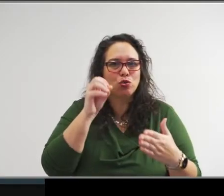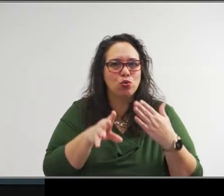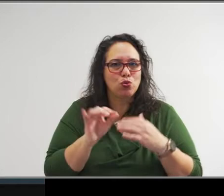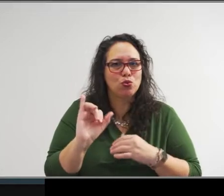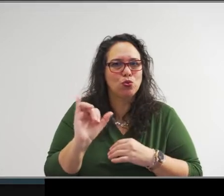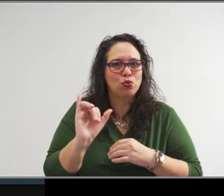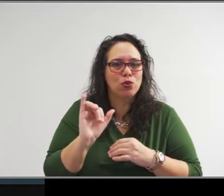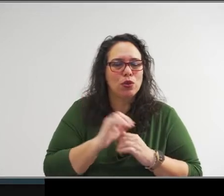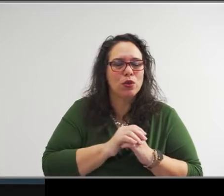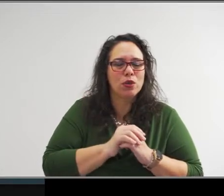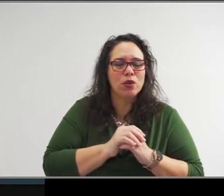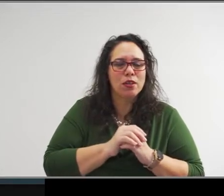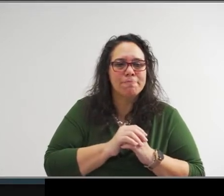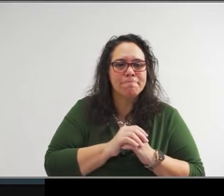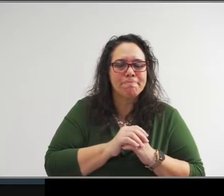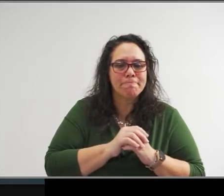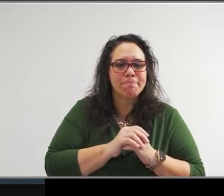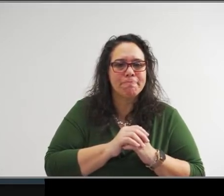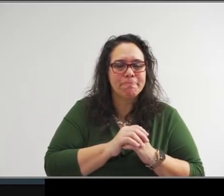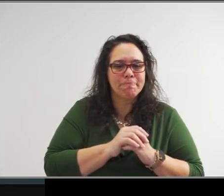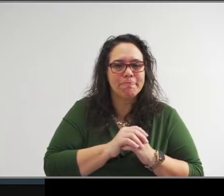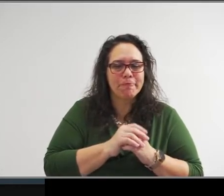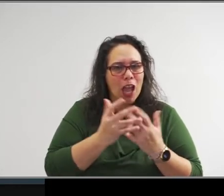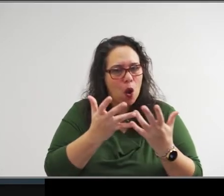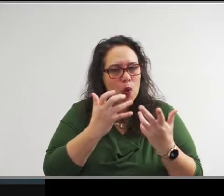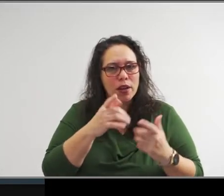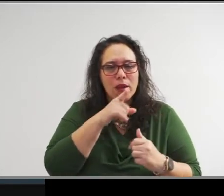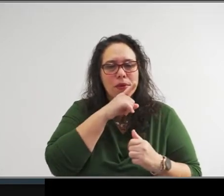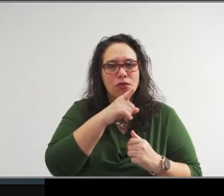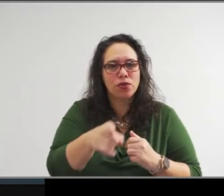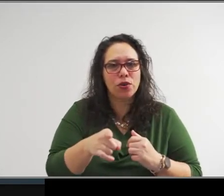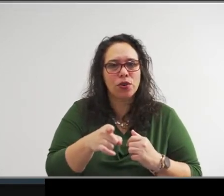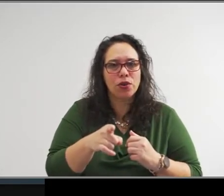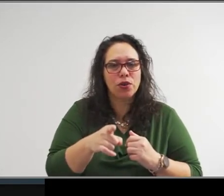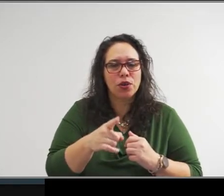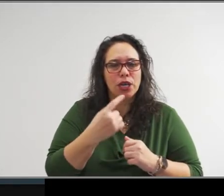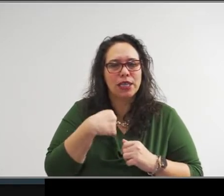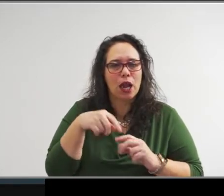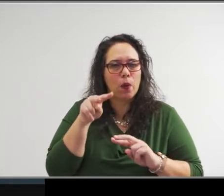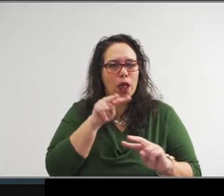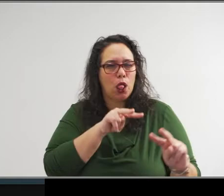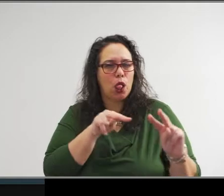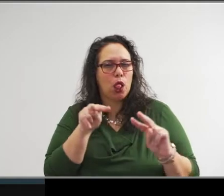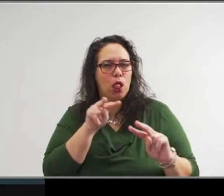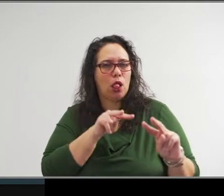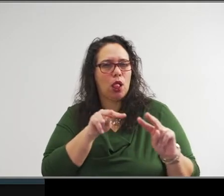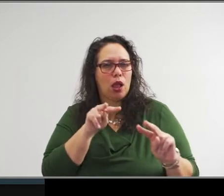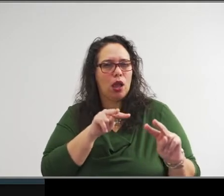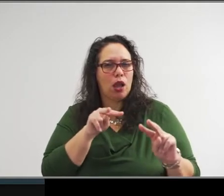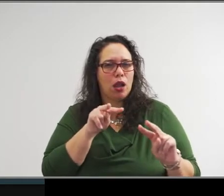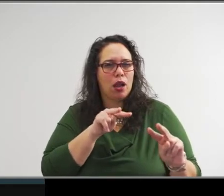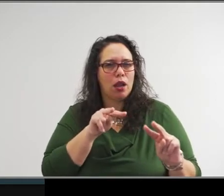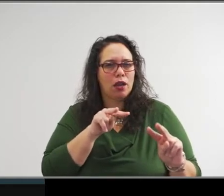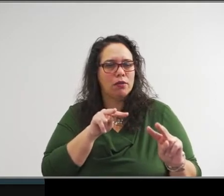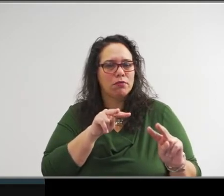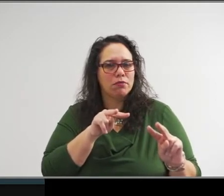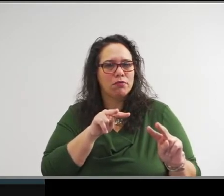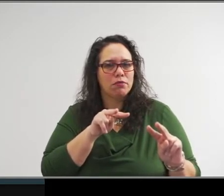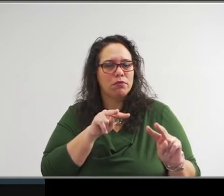I also want to make sure that we're looking at this also from the mortality of their family.